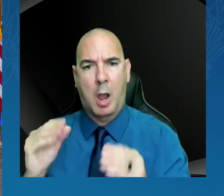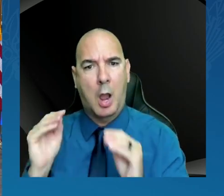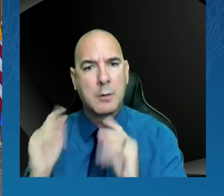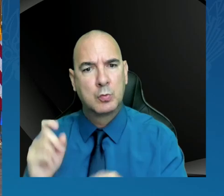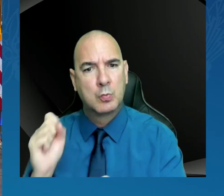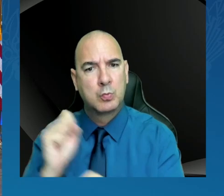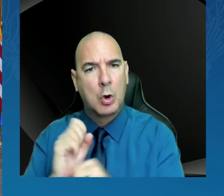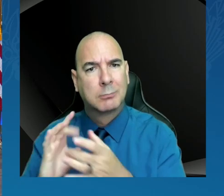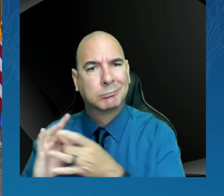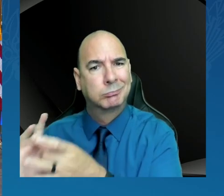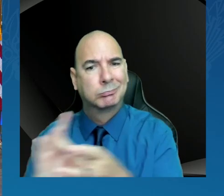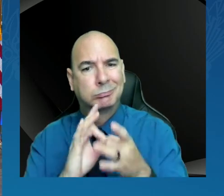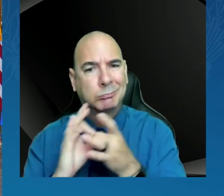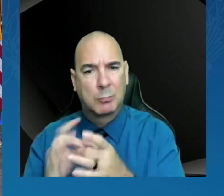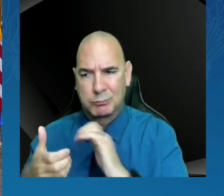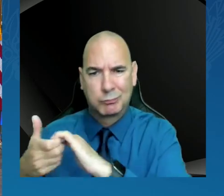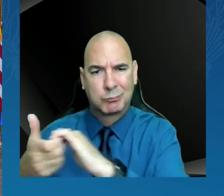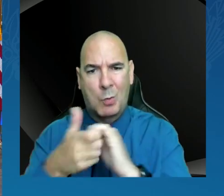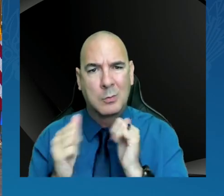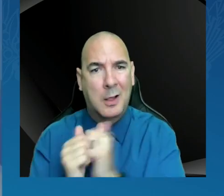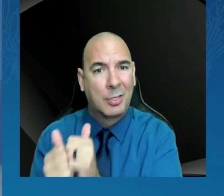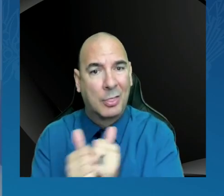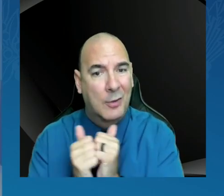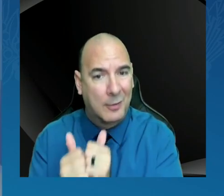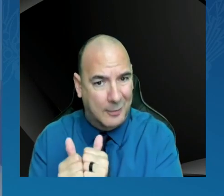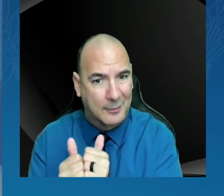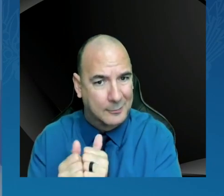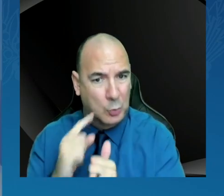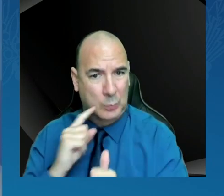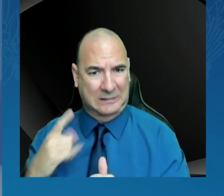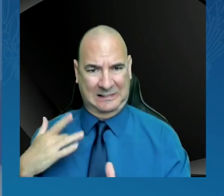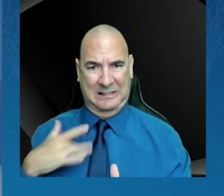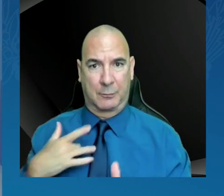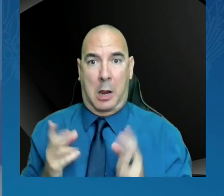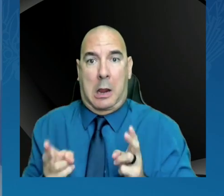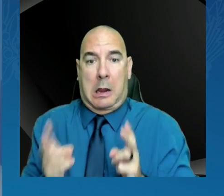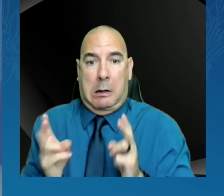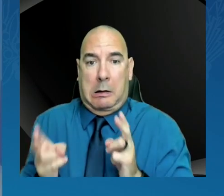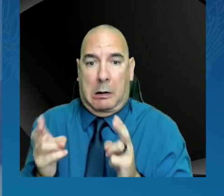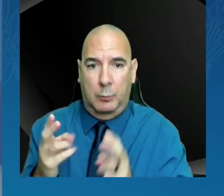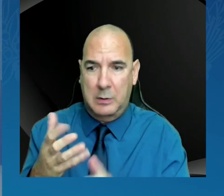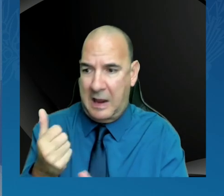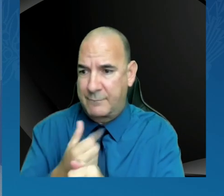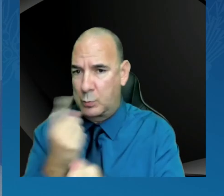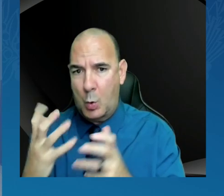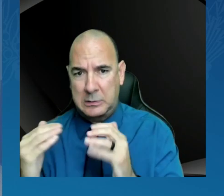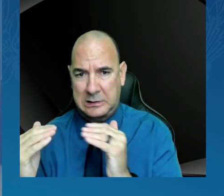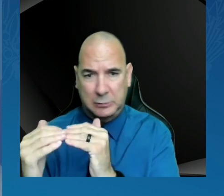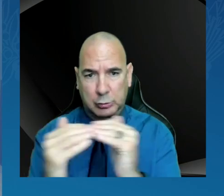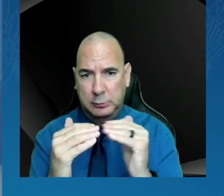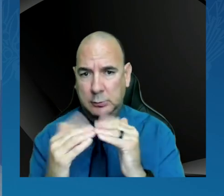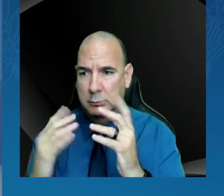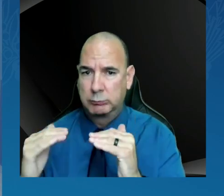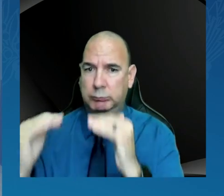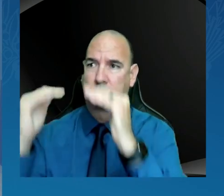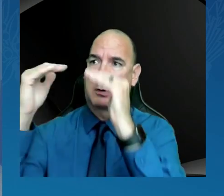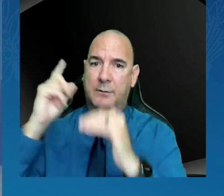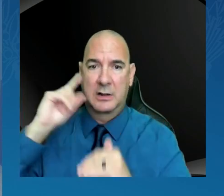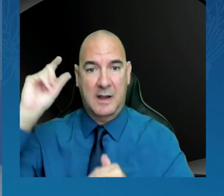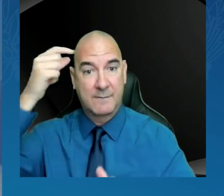We need to we need a sense of urgency at every single level of government and society. And we need to innovate and forge new partnerships.